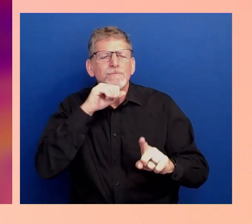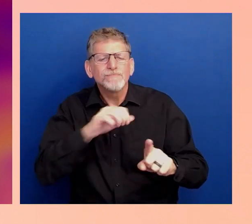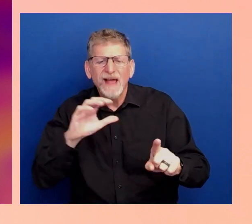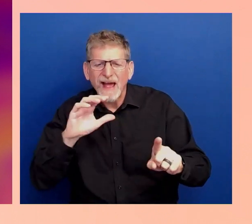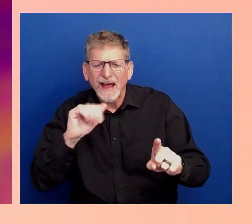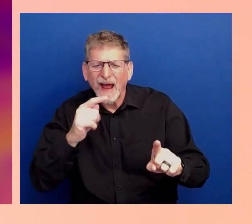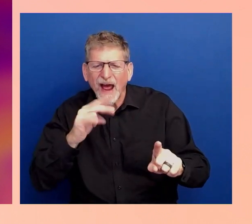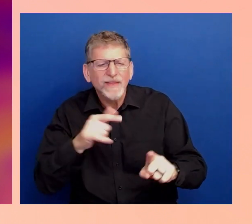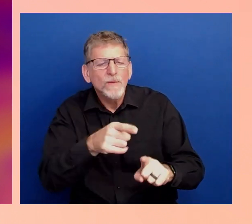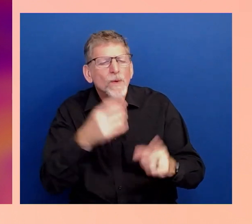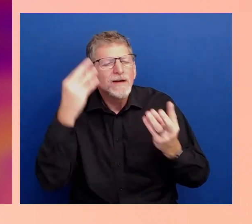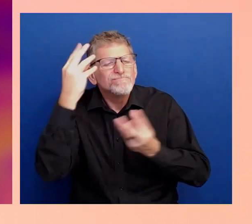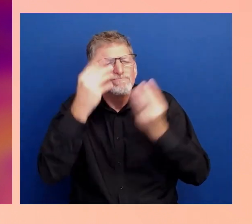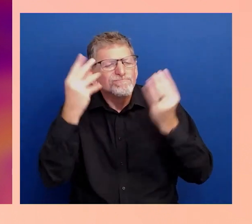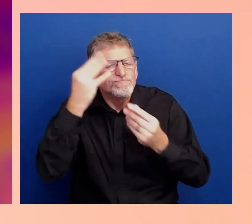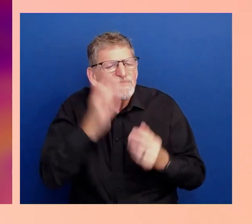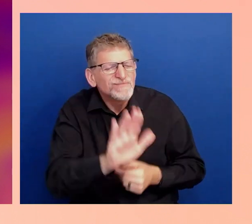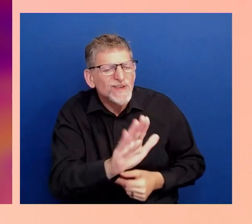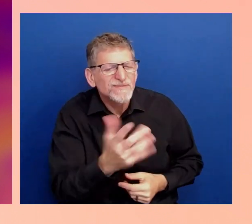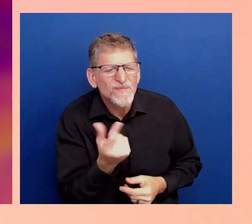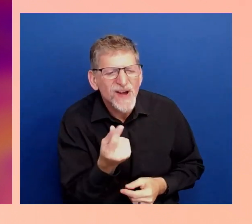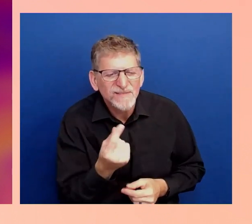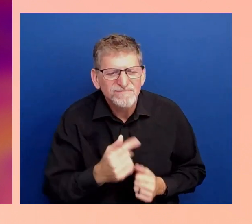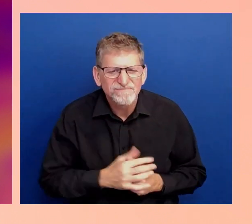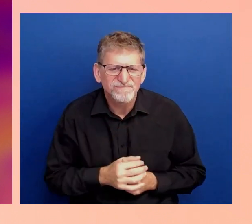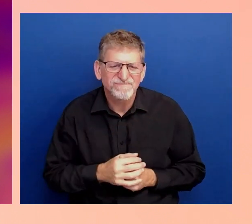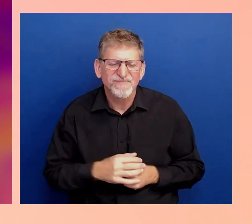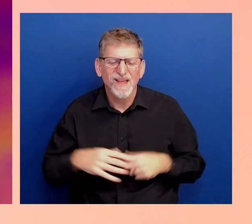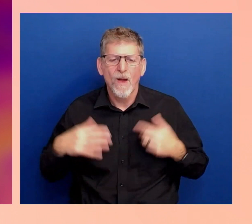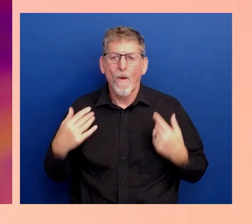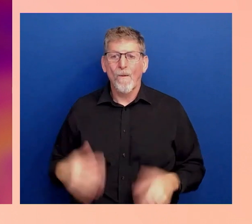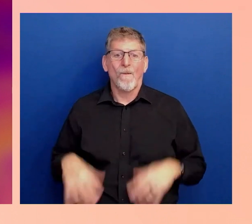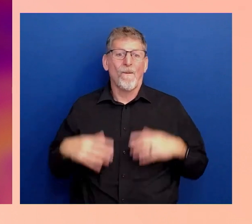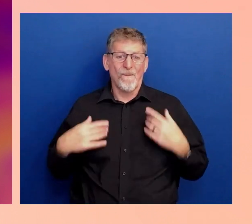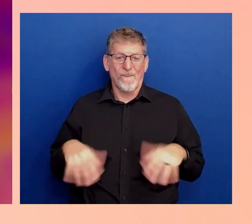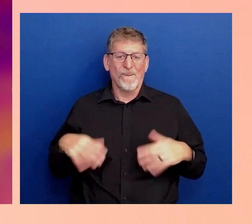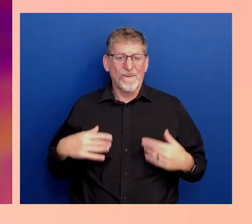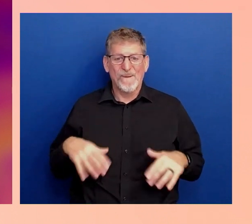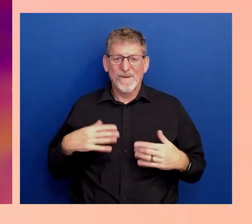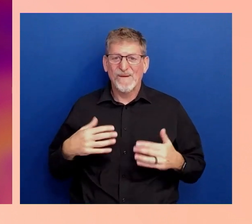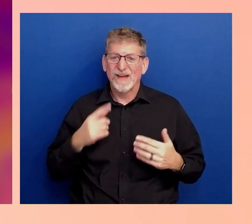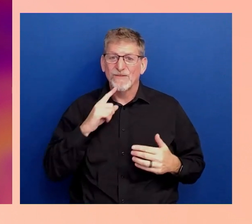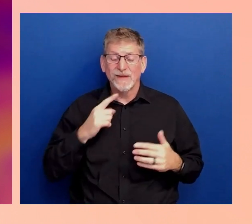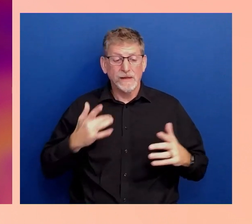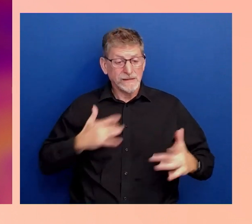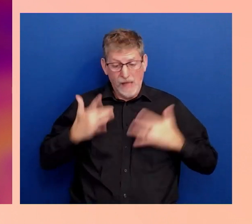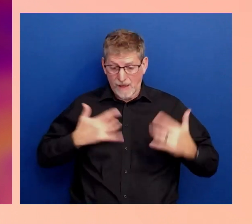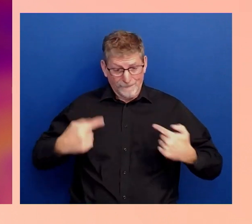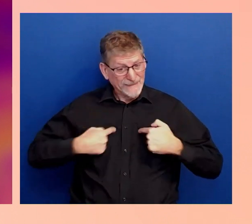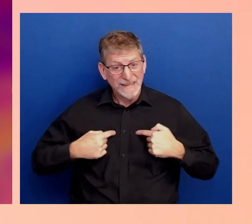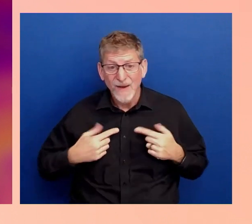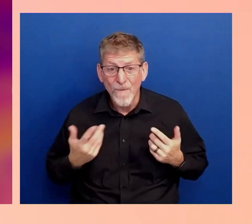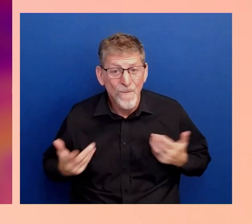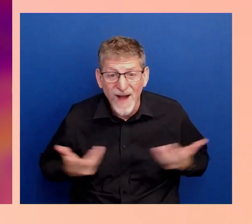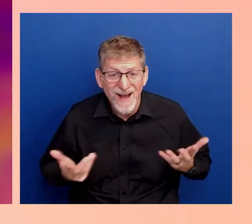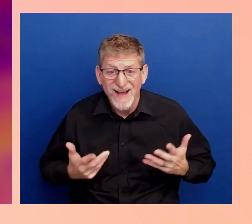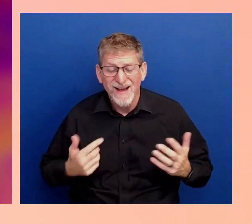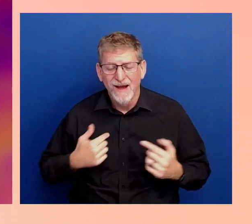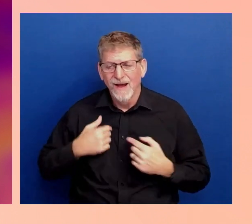I think what really excites me is thinking about next-generation engineers.